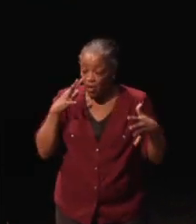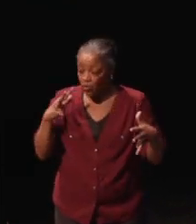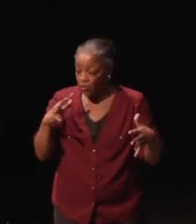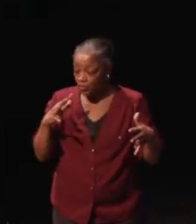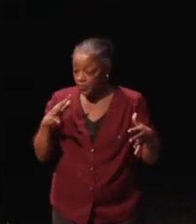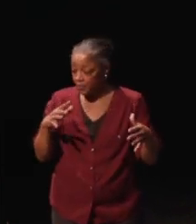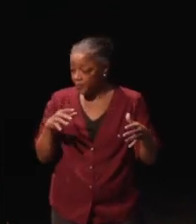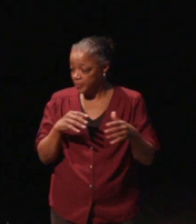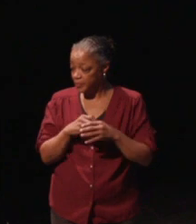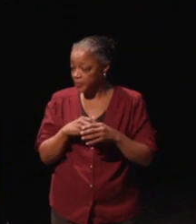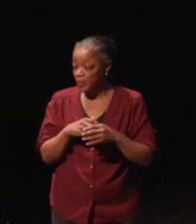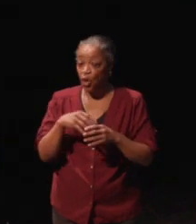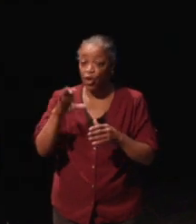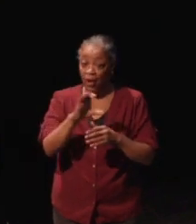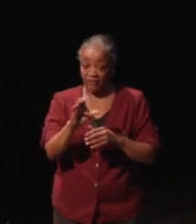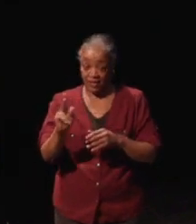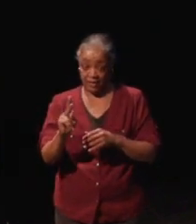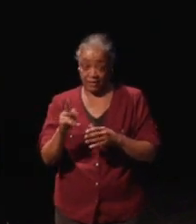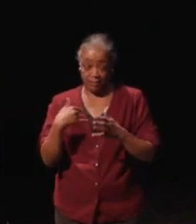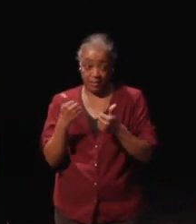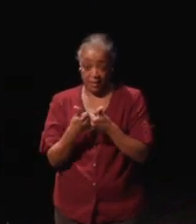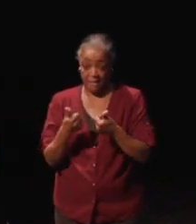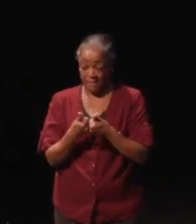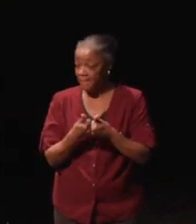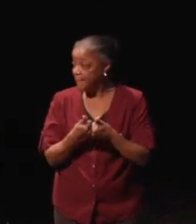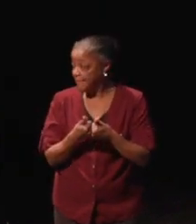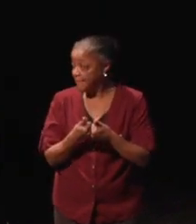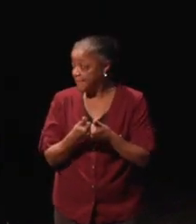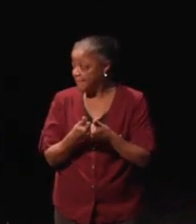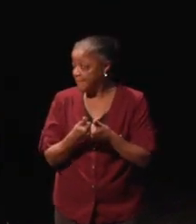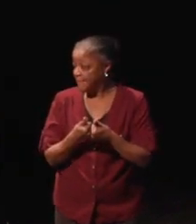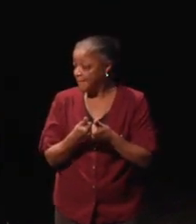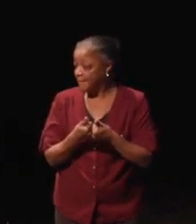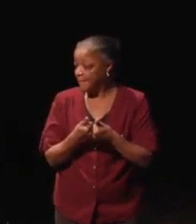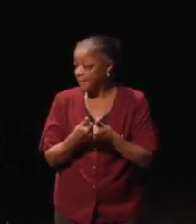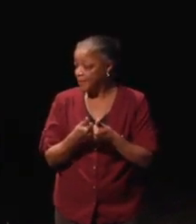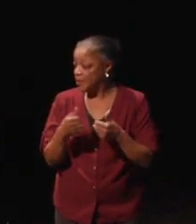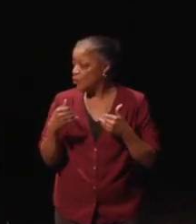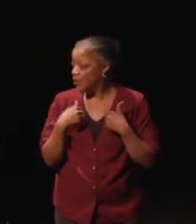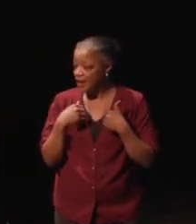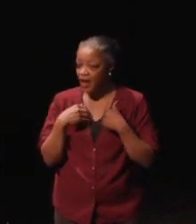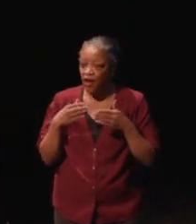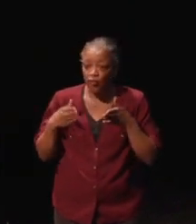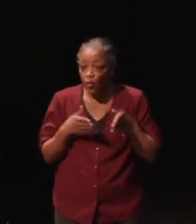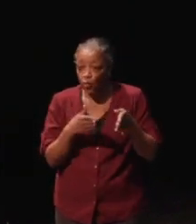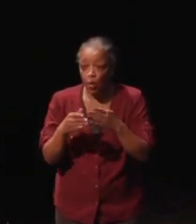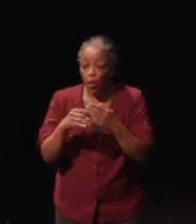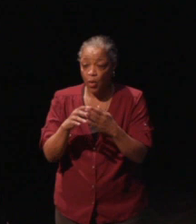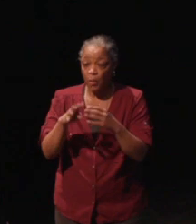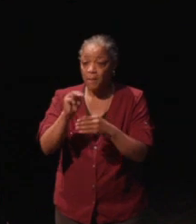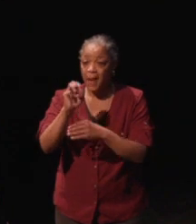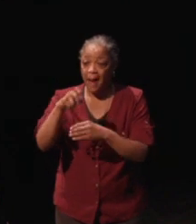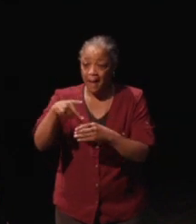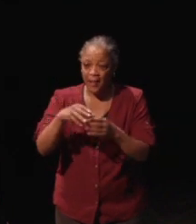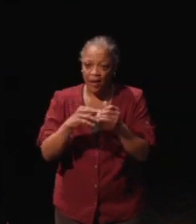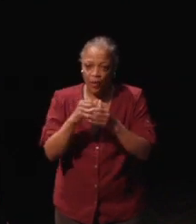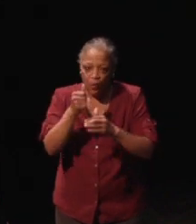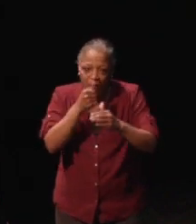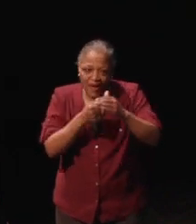In the case of Crafting Kingdom, sorry, we had a world map where there were are couple of hidden treasure chests.